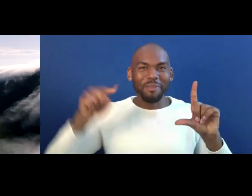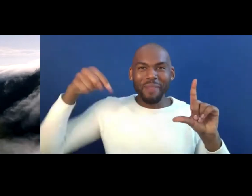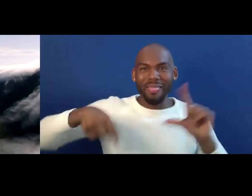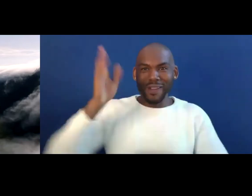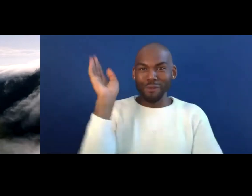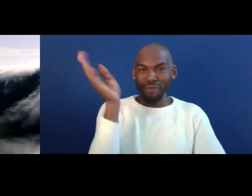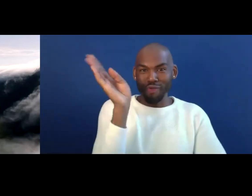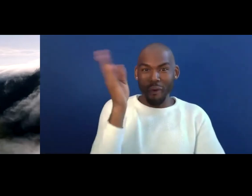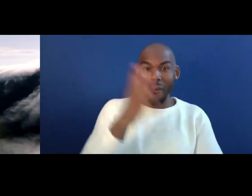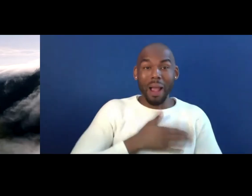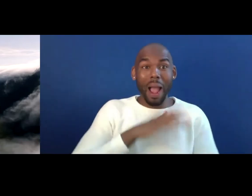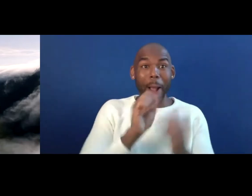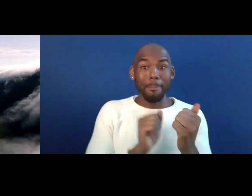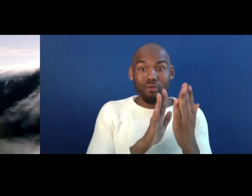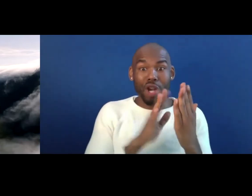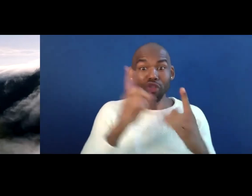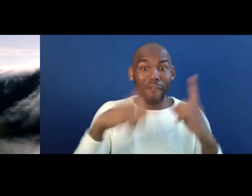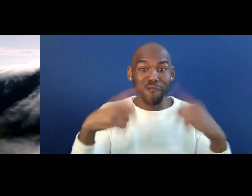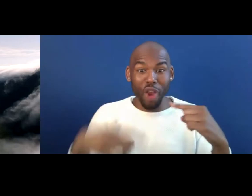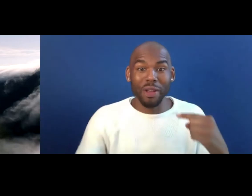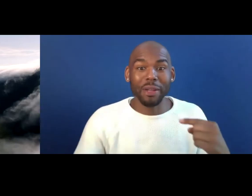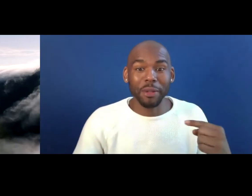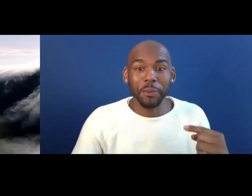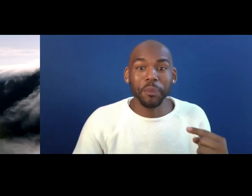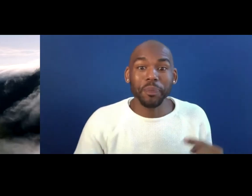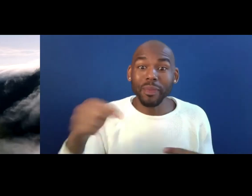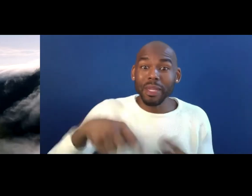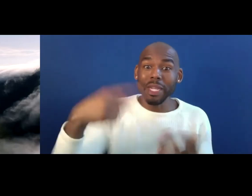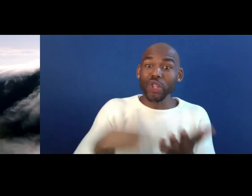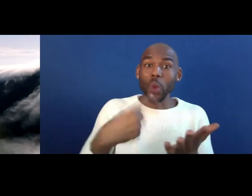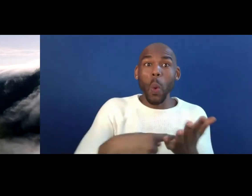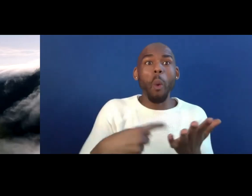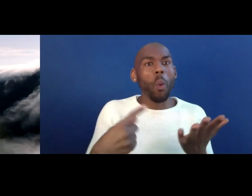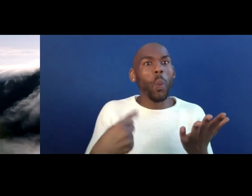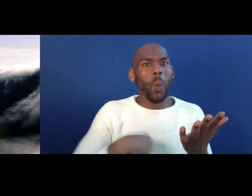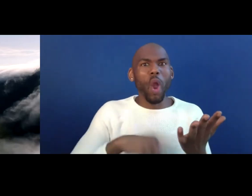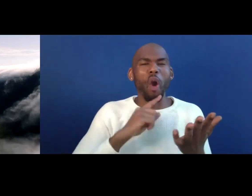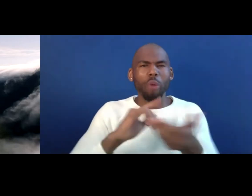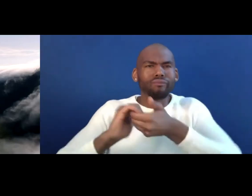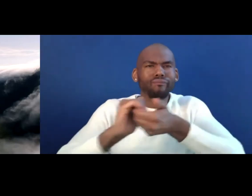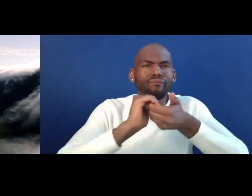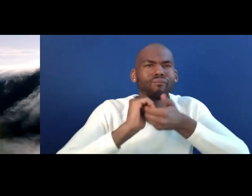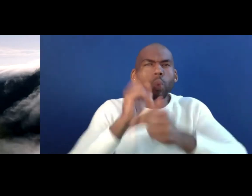various, but as this talk might suggest, we are united in using language as a point from which to